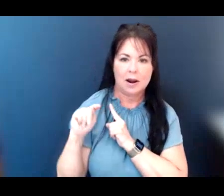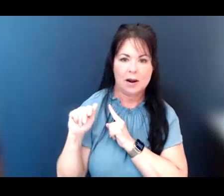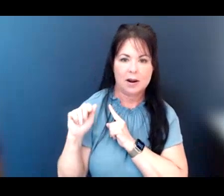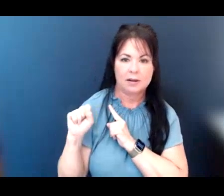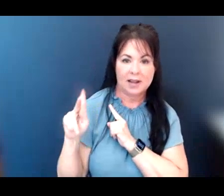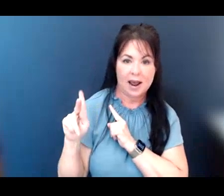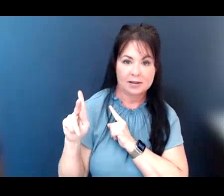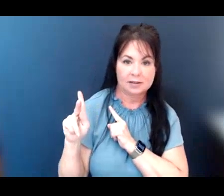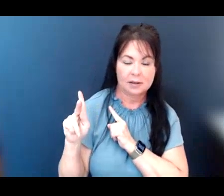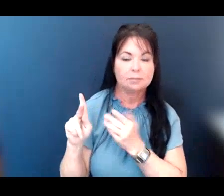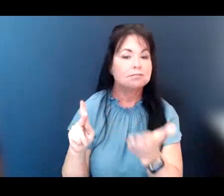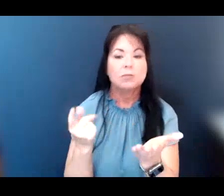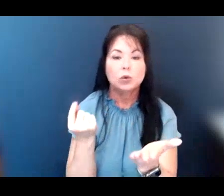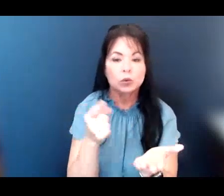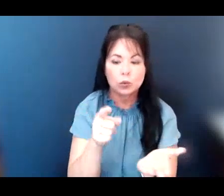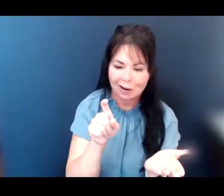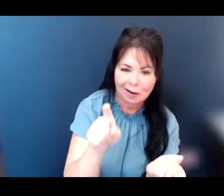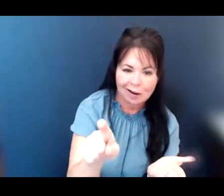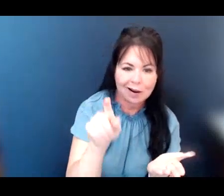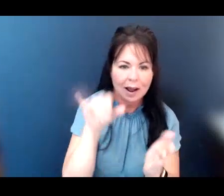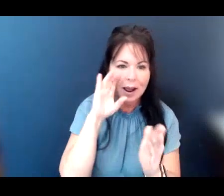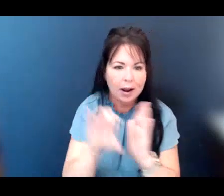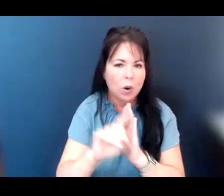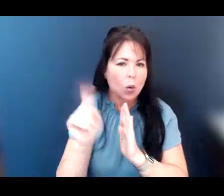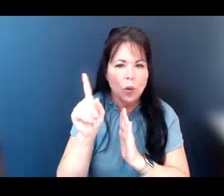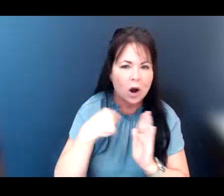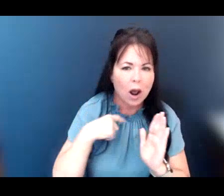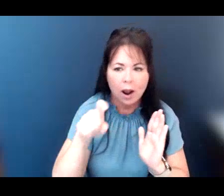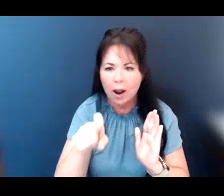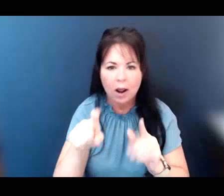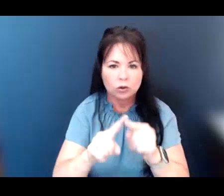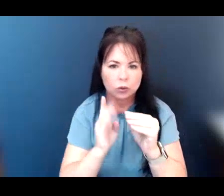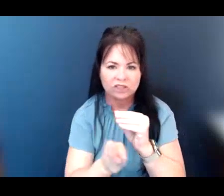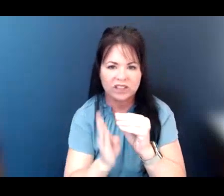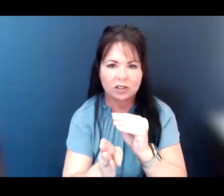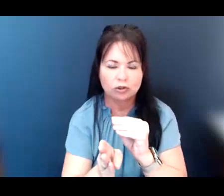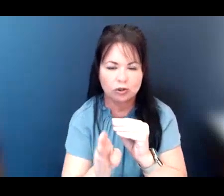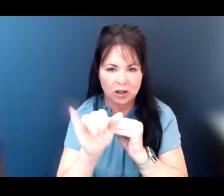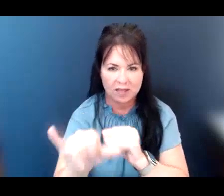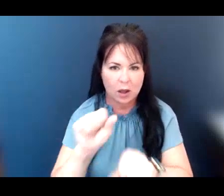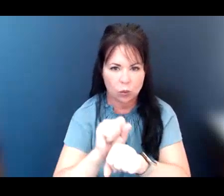where they would go to complete the task. Pretty straightforward. But as you might be thinking, this